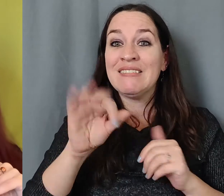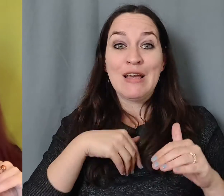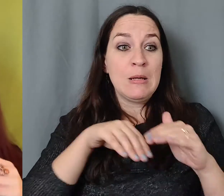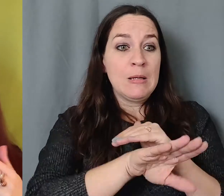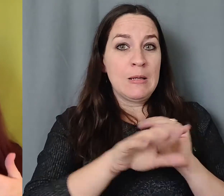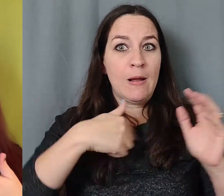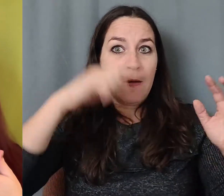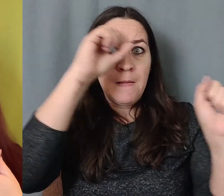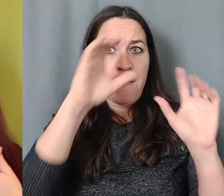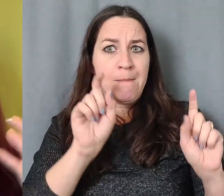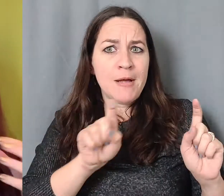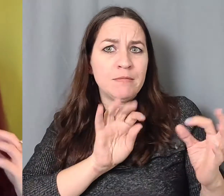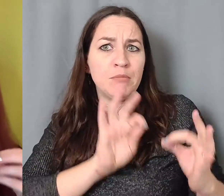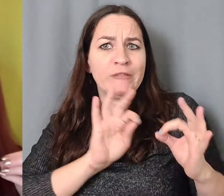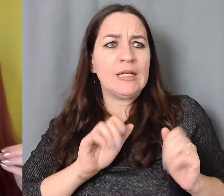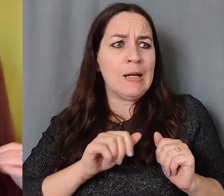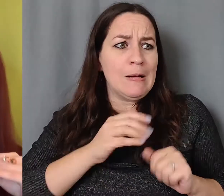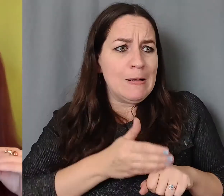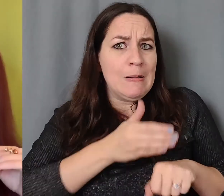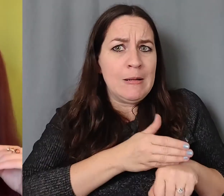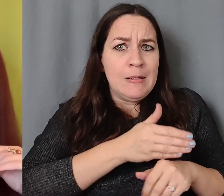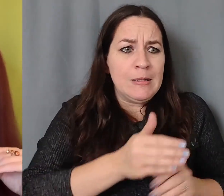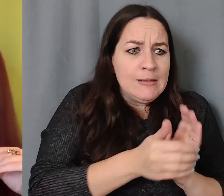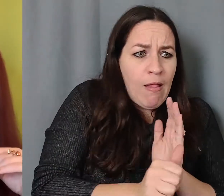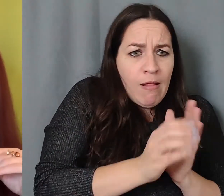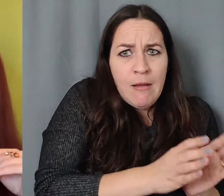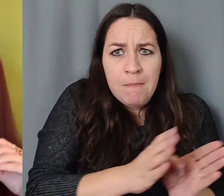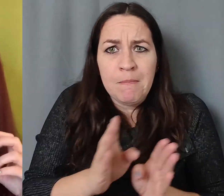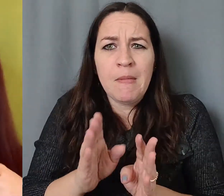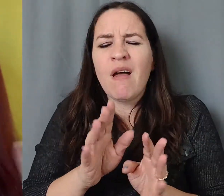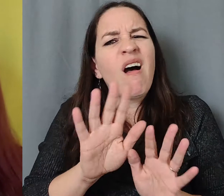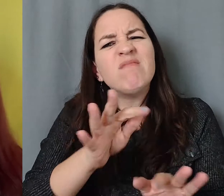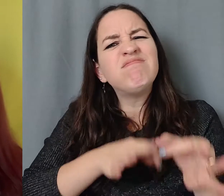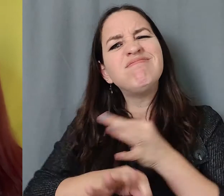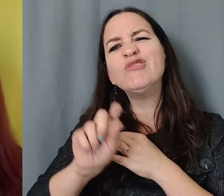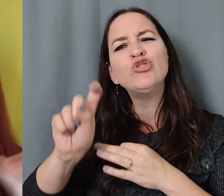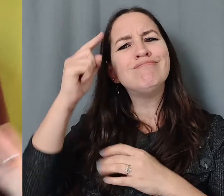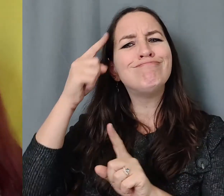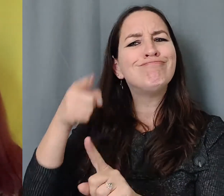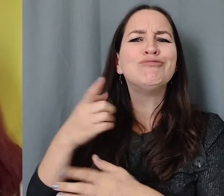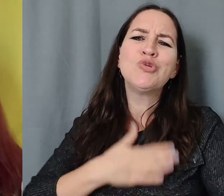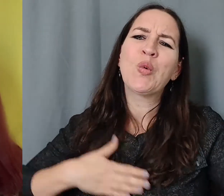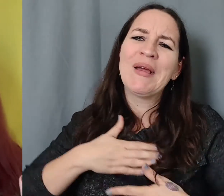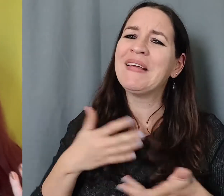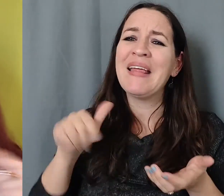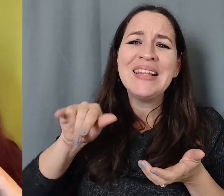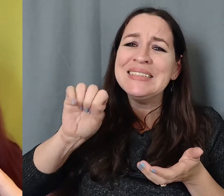before. And I'm so worried about it being absolutely perfect that I don't get to have the fun of being there in the class.